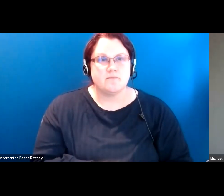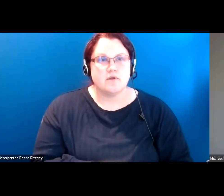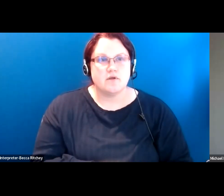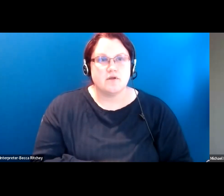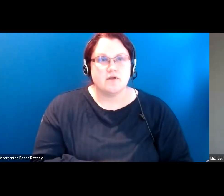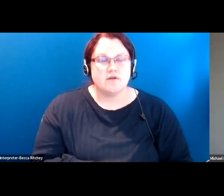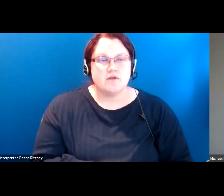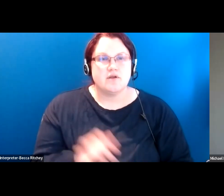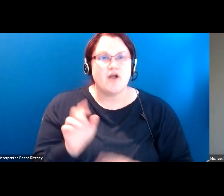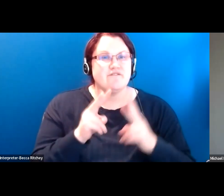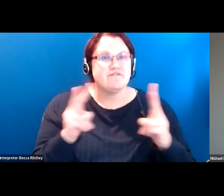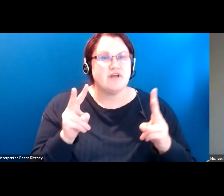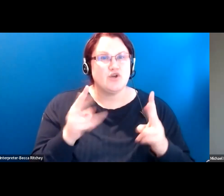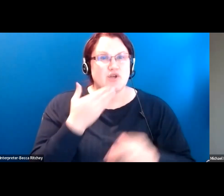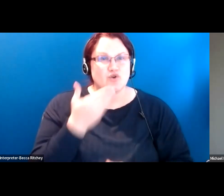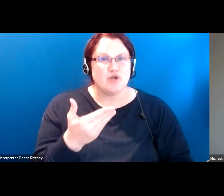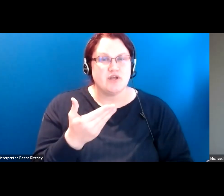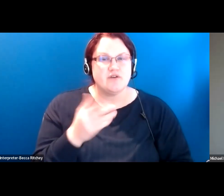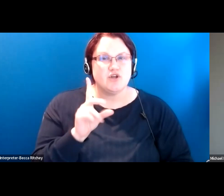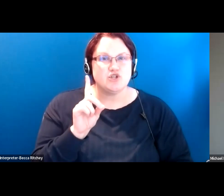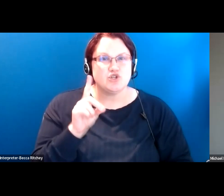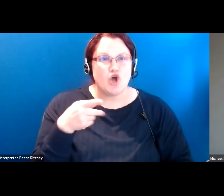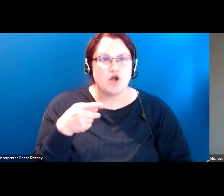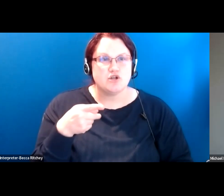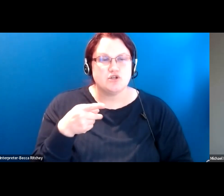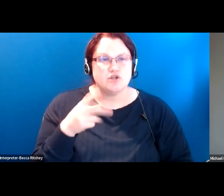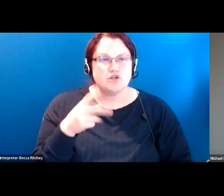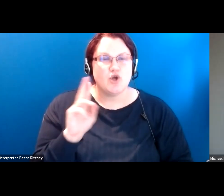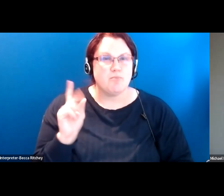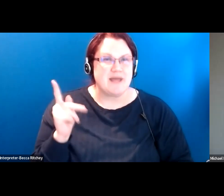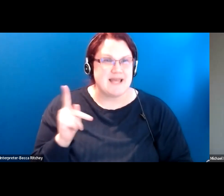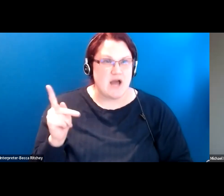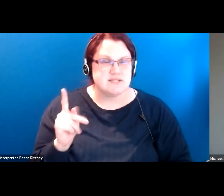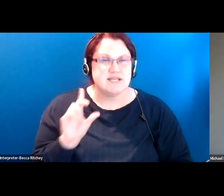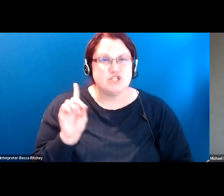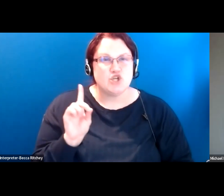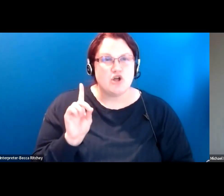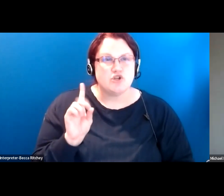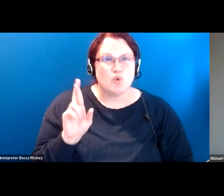I am very grateful to Dr. Pionkowski, and Mr. Rick Schaffner, who presented the last two webinars, and